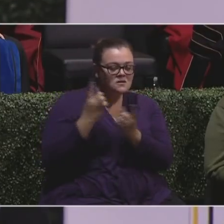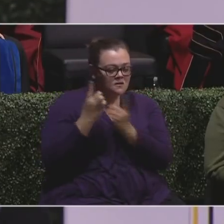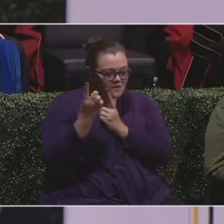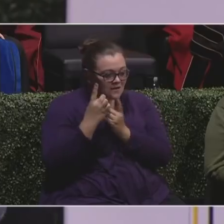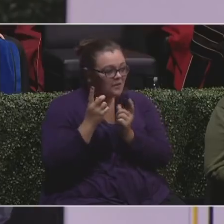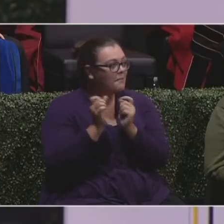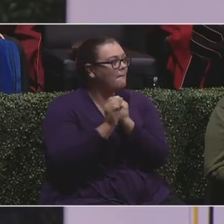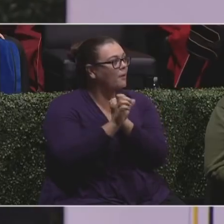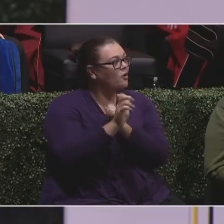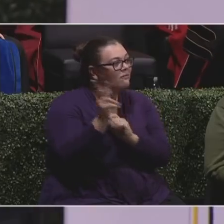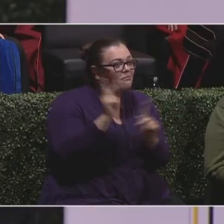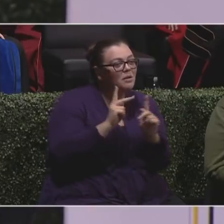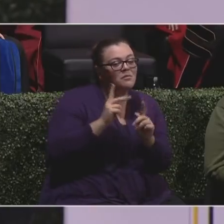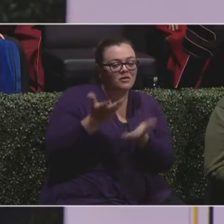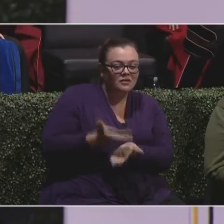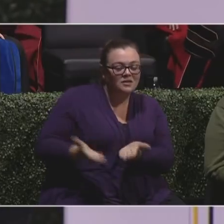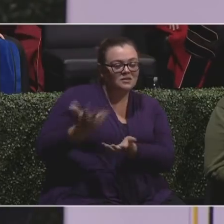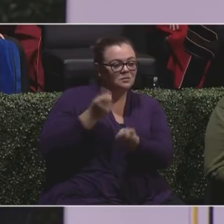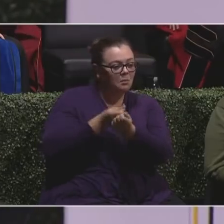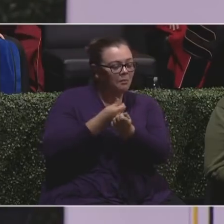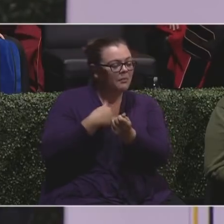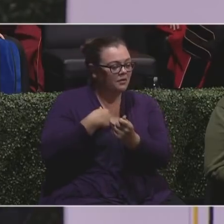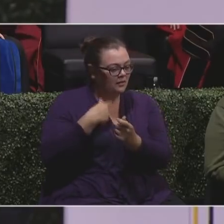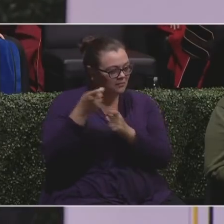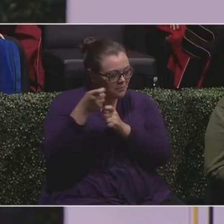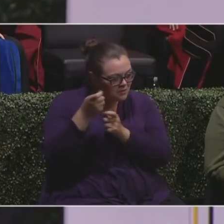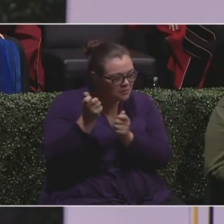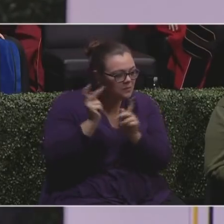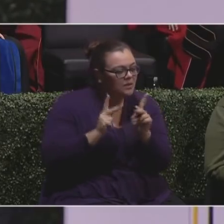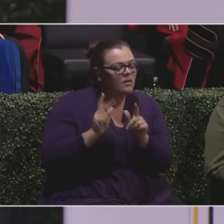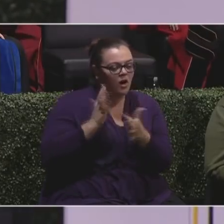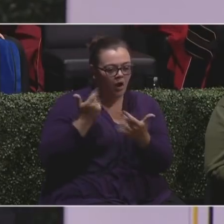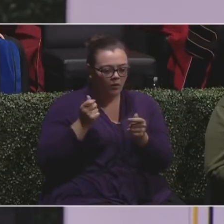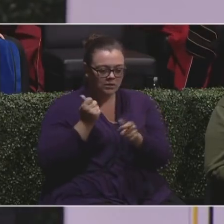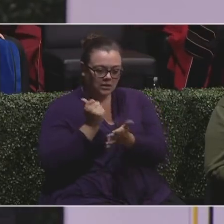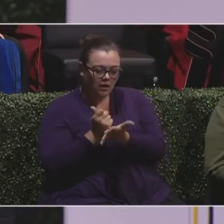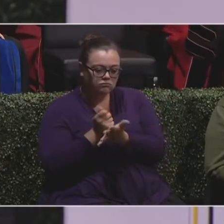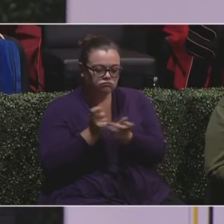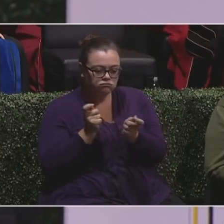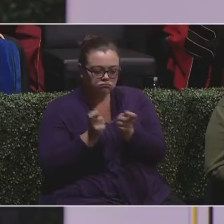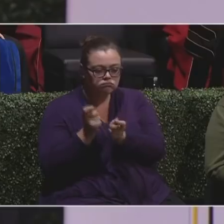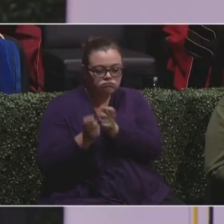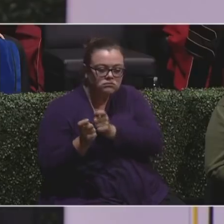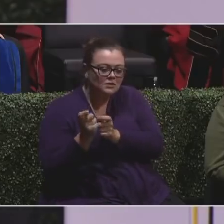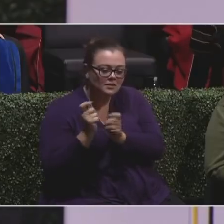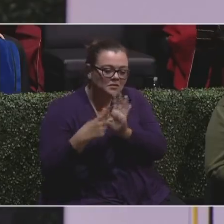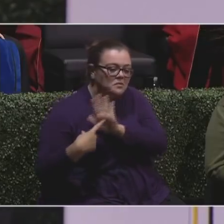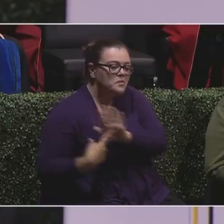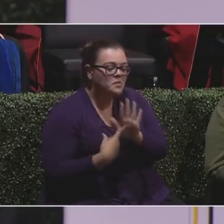VISION, AND KNOWING THAT IN YOUR GUT YOU KNEW WHAT YOU WERE DOING WAS RIGHT.